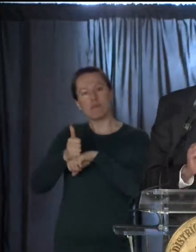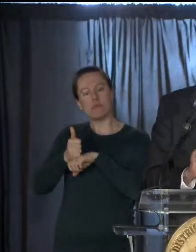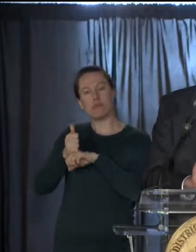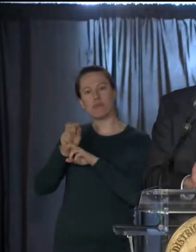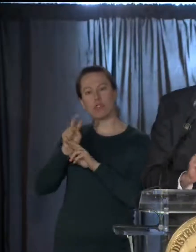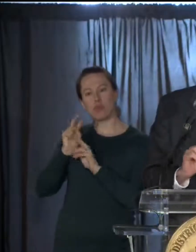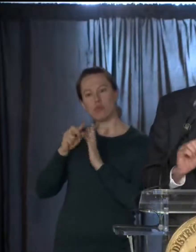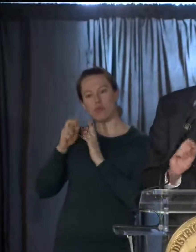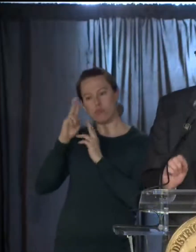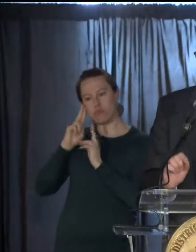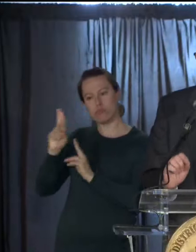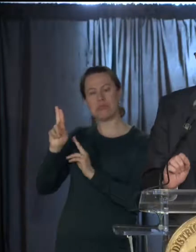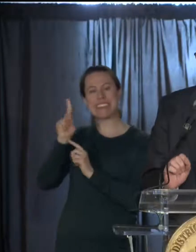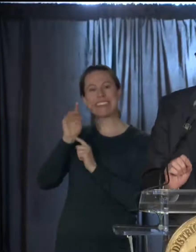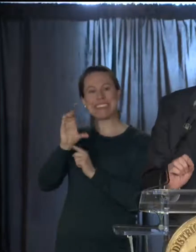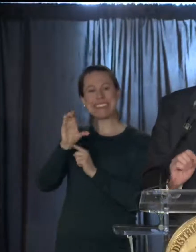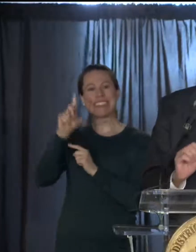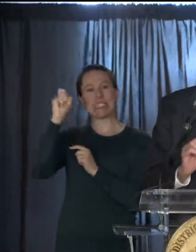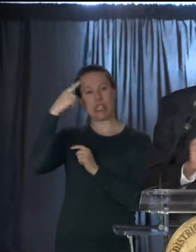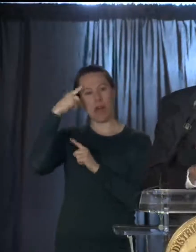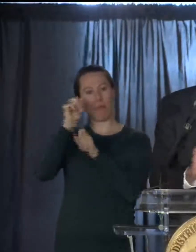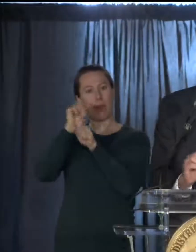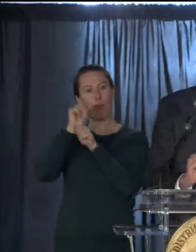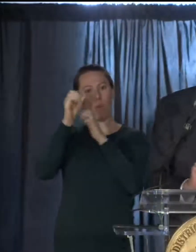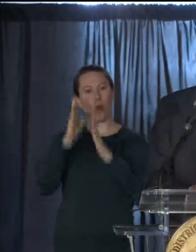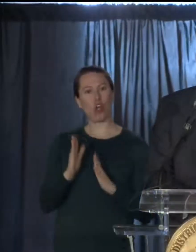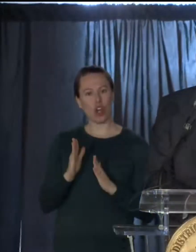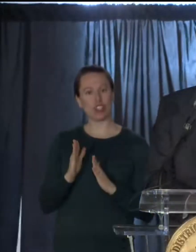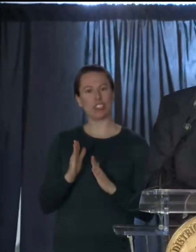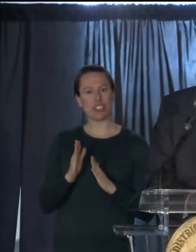COLUMBIA GOVERNMENT WORKERS WHO LEFT THEIR JOBS TO SERVE THIS